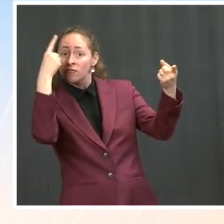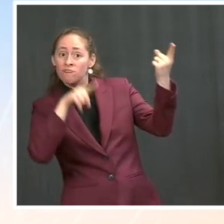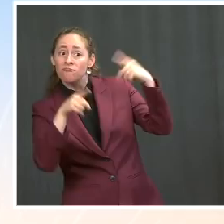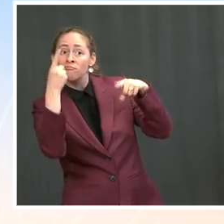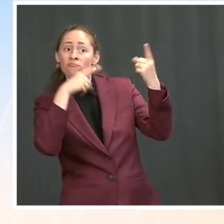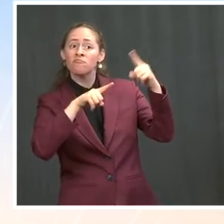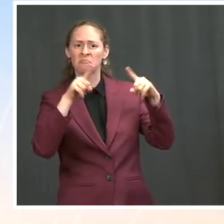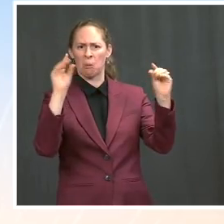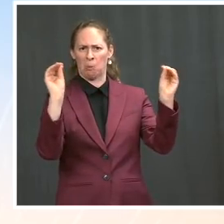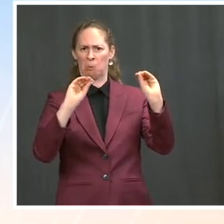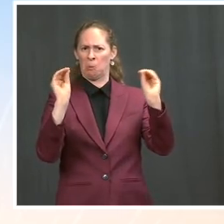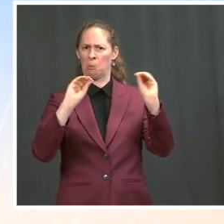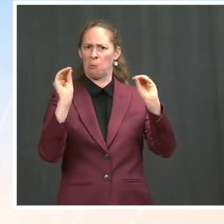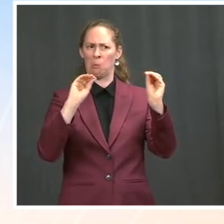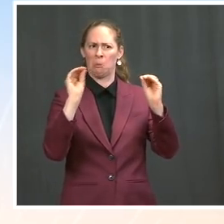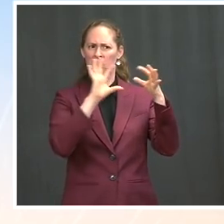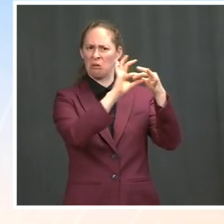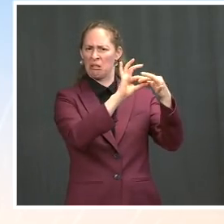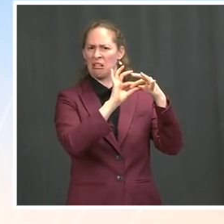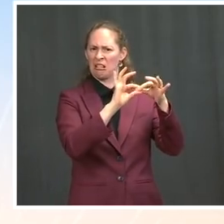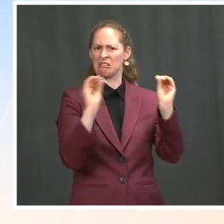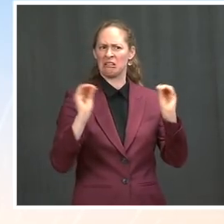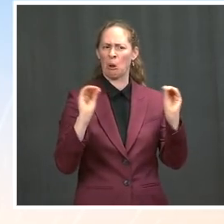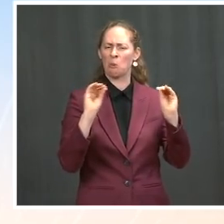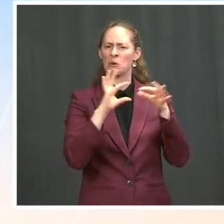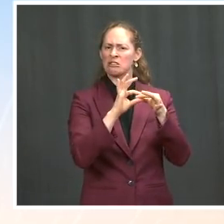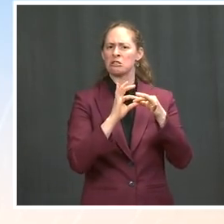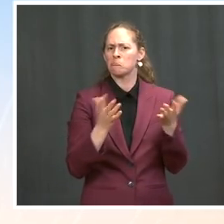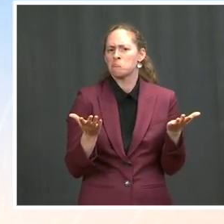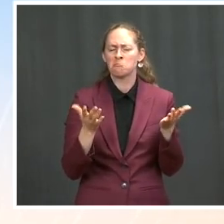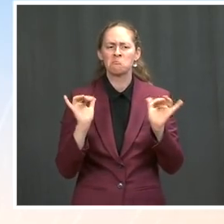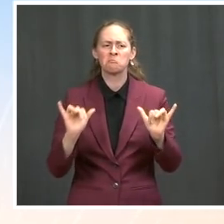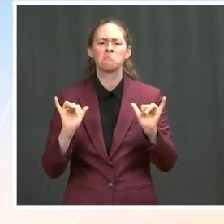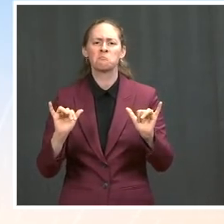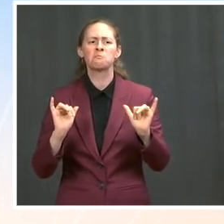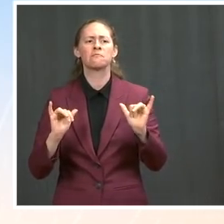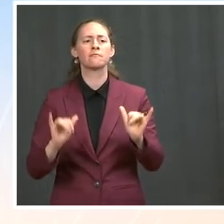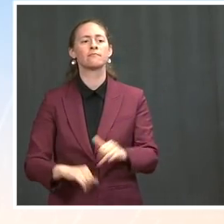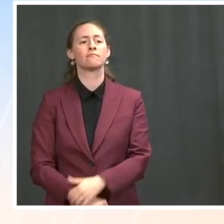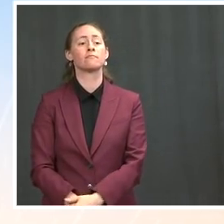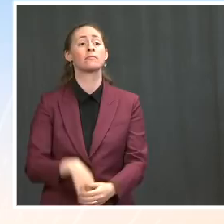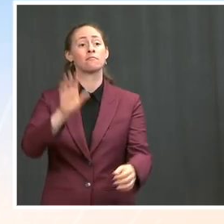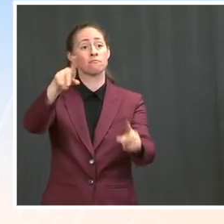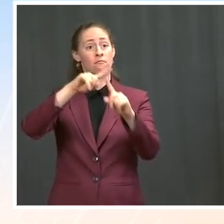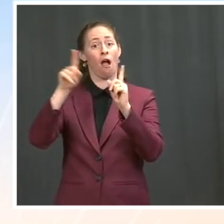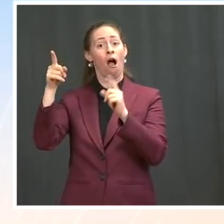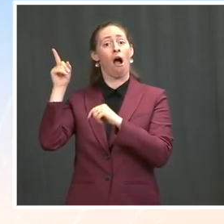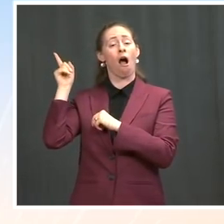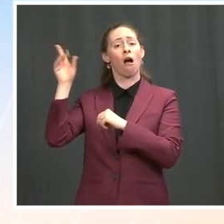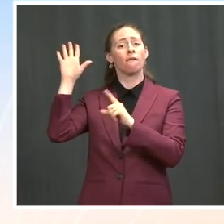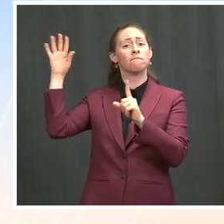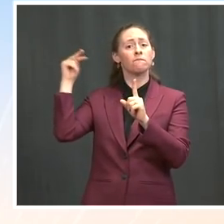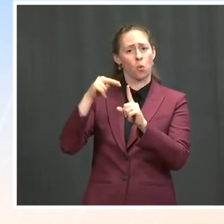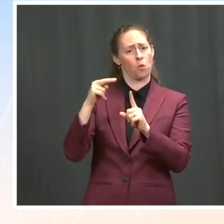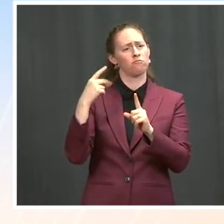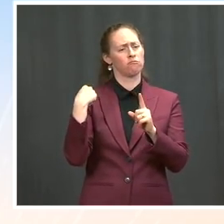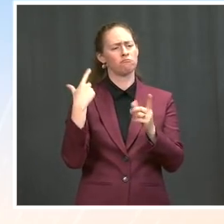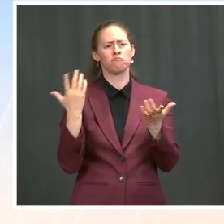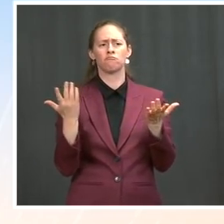has actually changed on that front. I will say that the President's view and our view is that the decisionmaker here is the Supreme Leader.